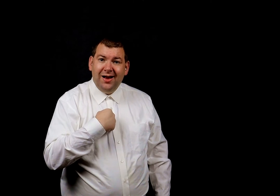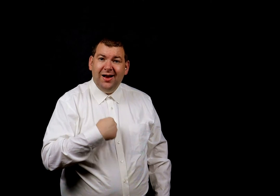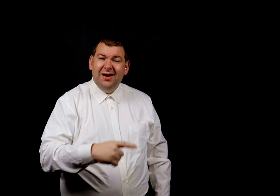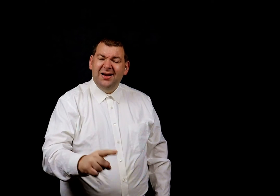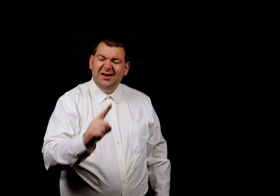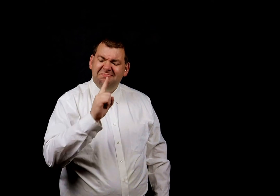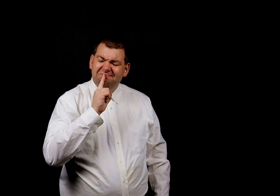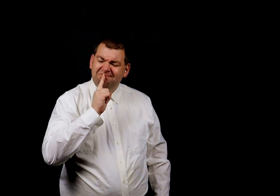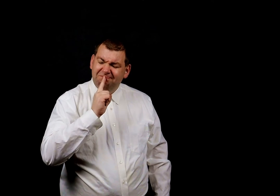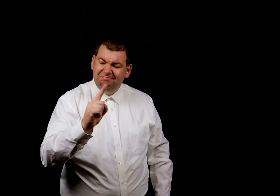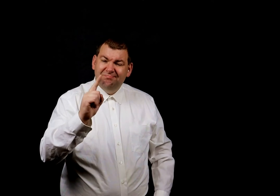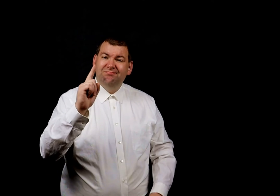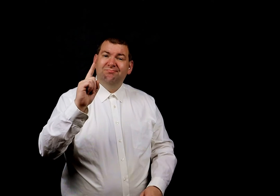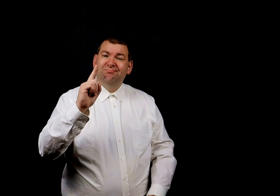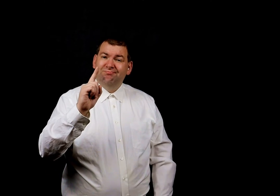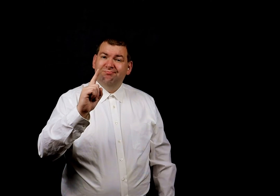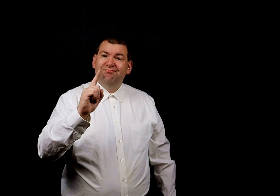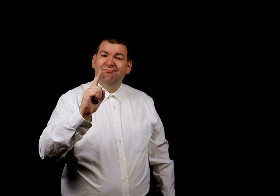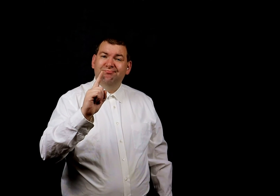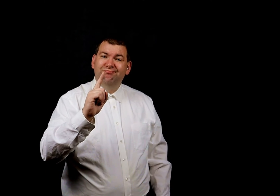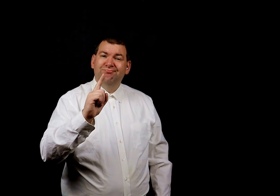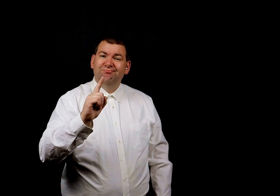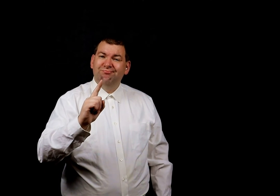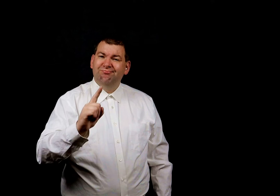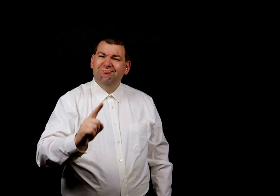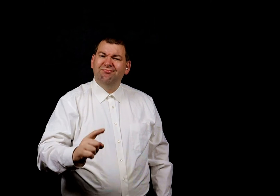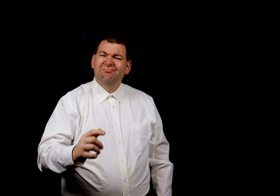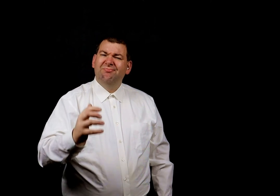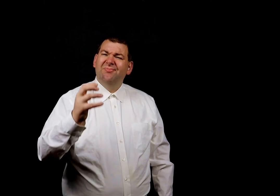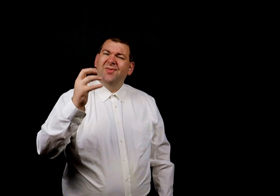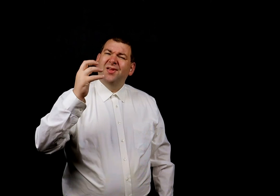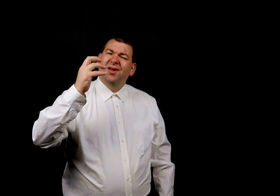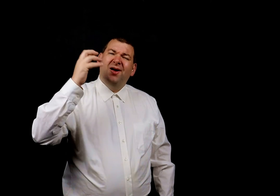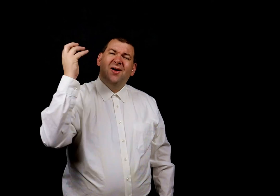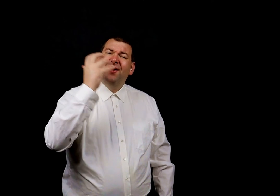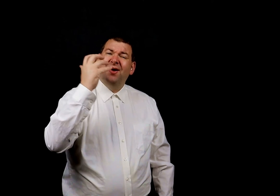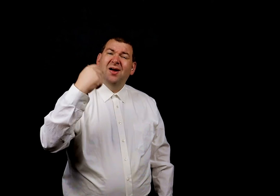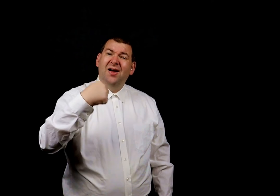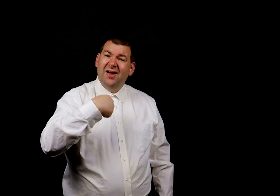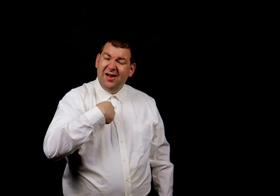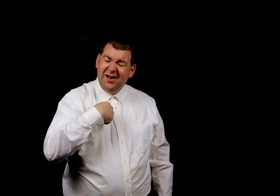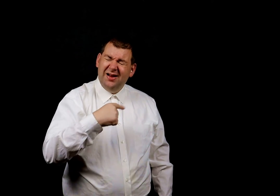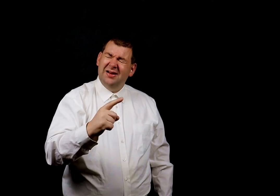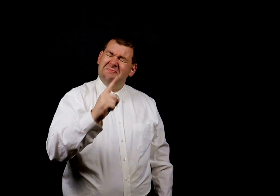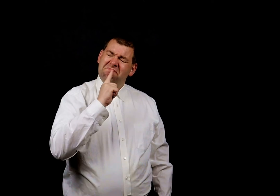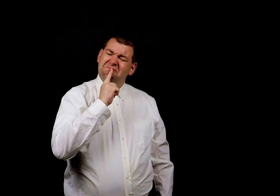I am sure, oh I am sure